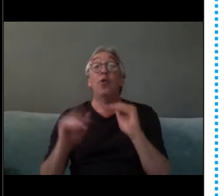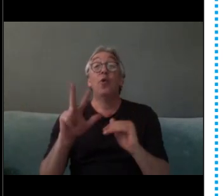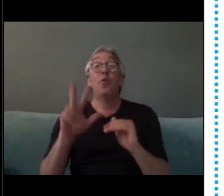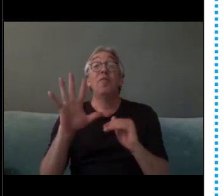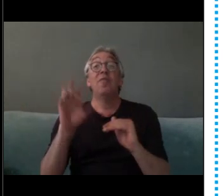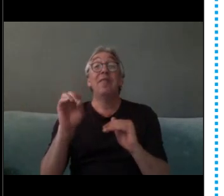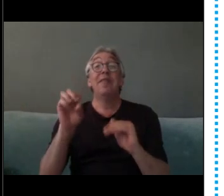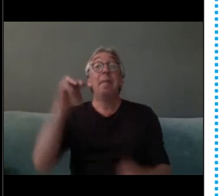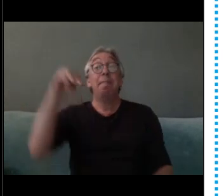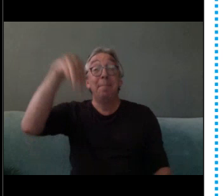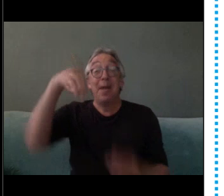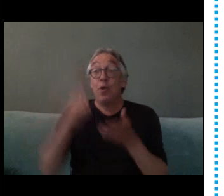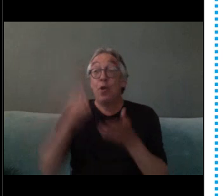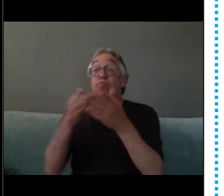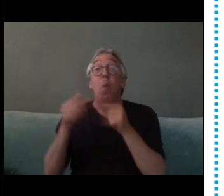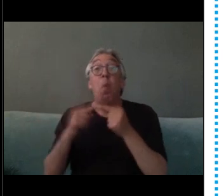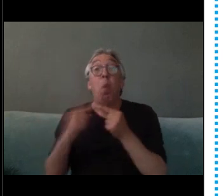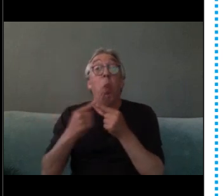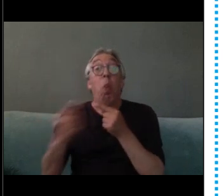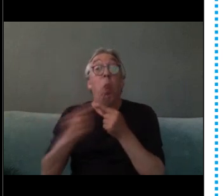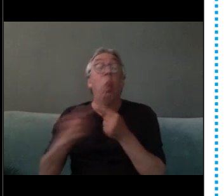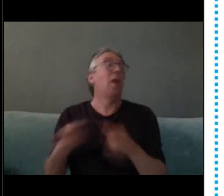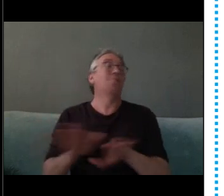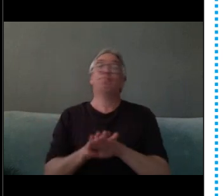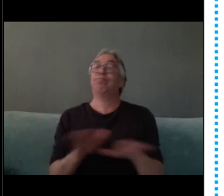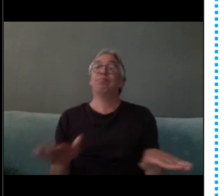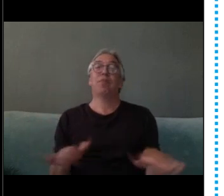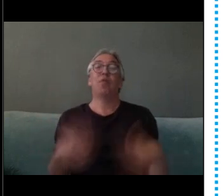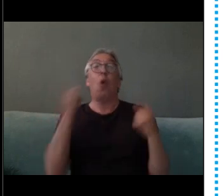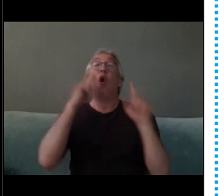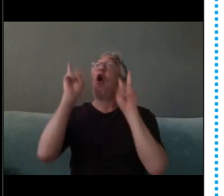And excursion and sightseeing tours, other that cruises and ships,